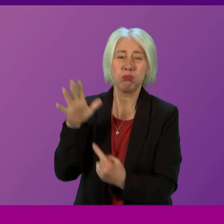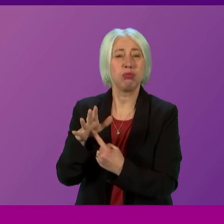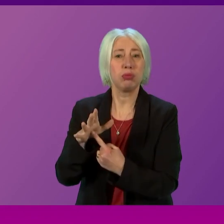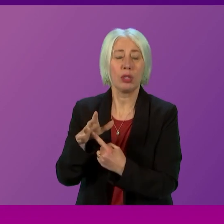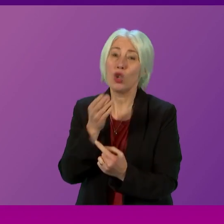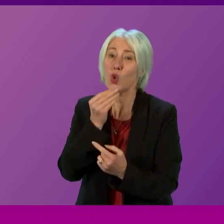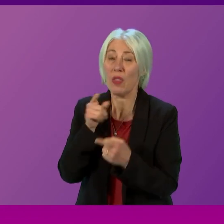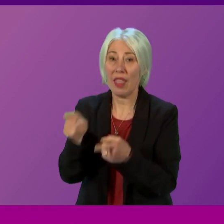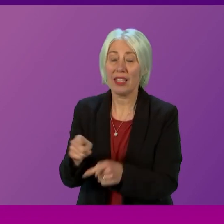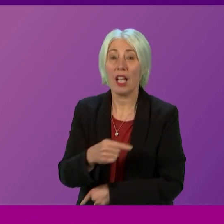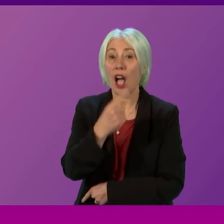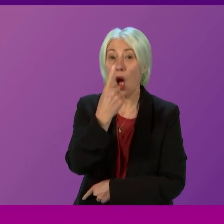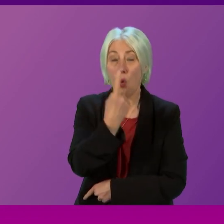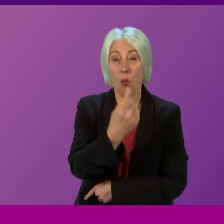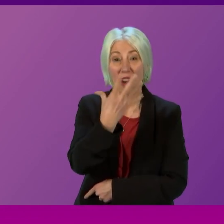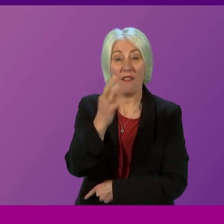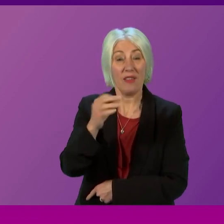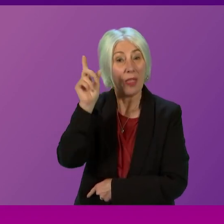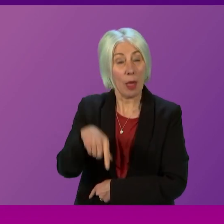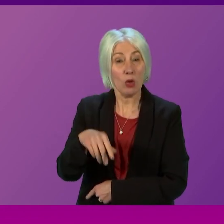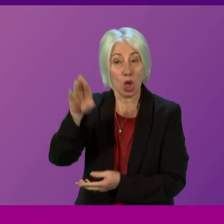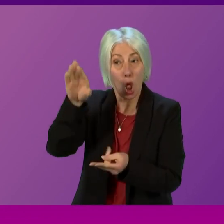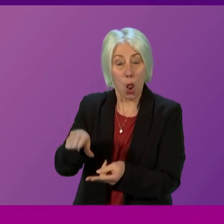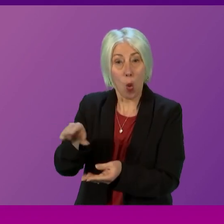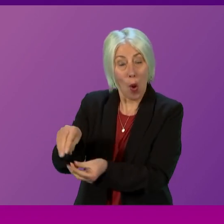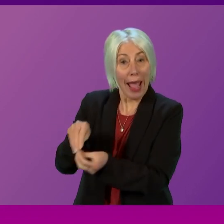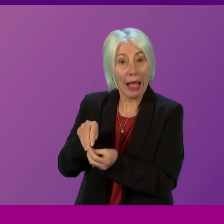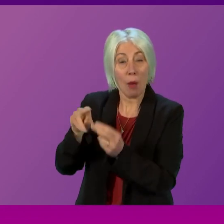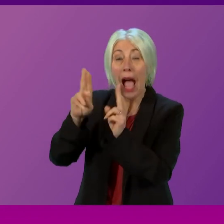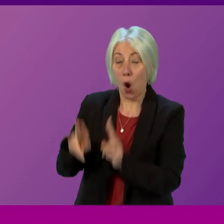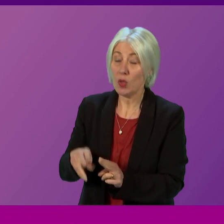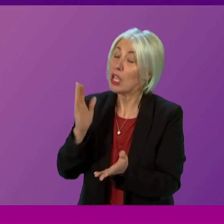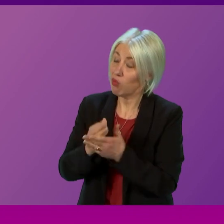and 150,000 low-income households all over the country were helped through